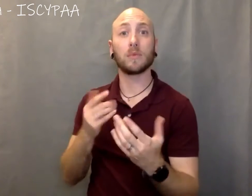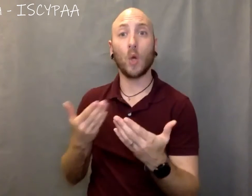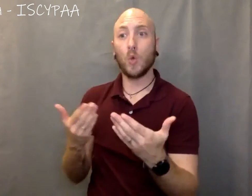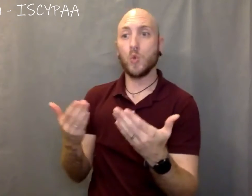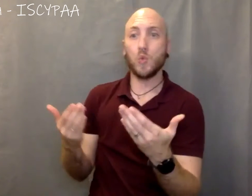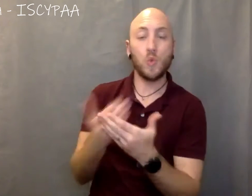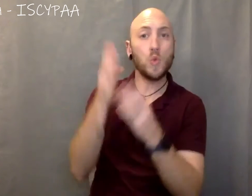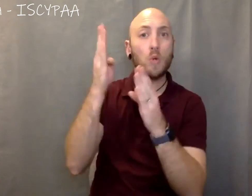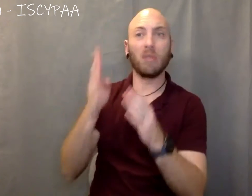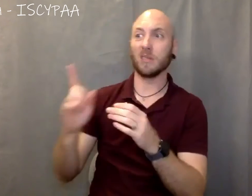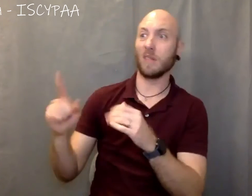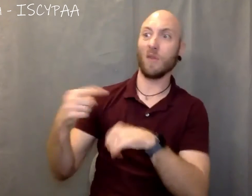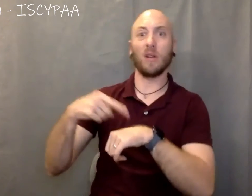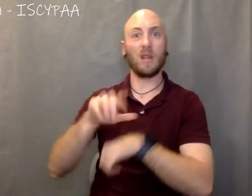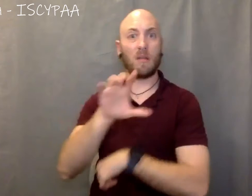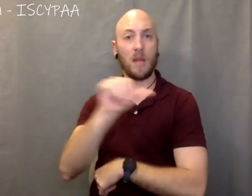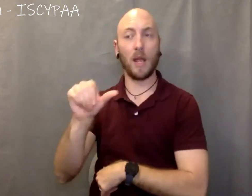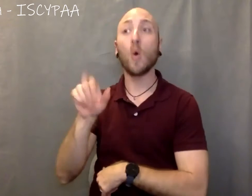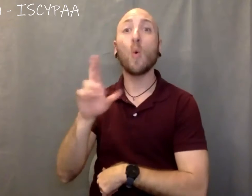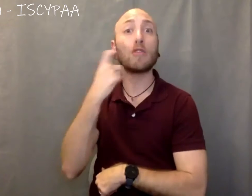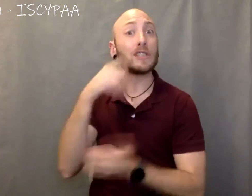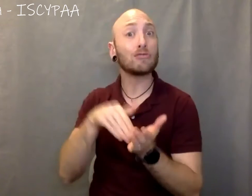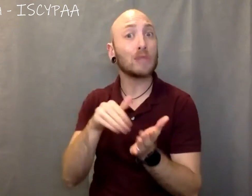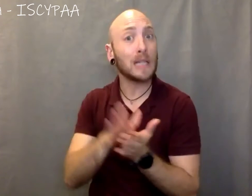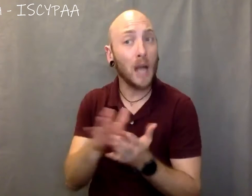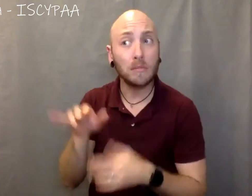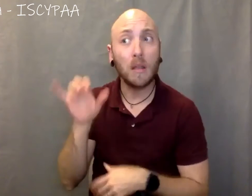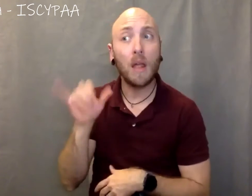first time or like back from a relapse. You know, like, I'll sit down with them